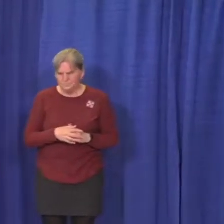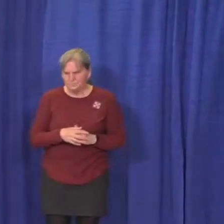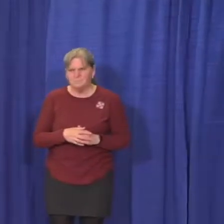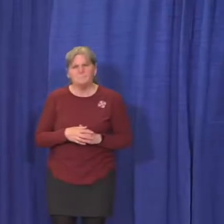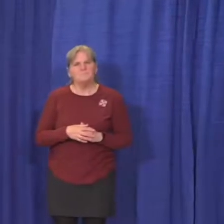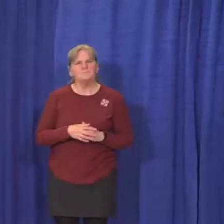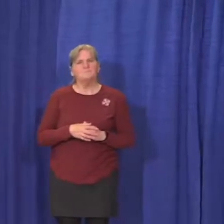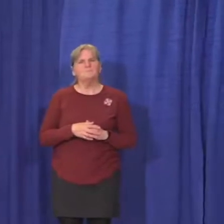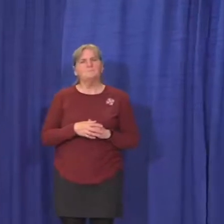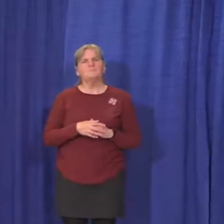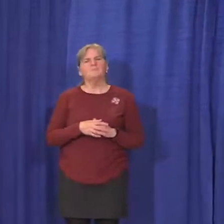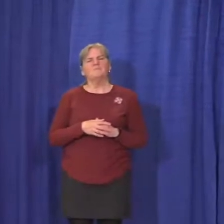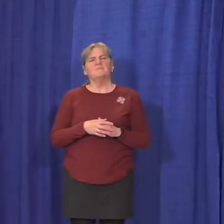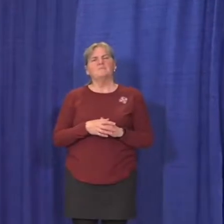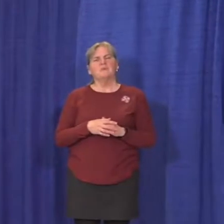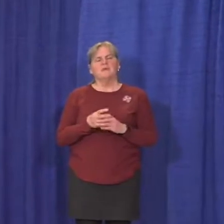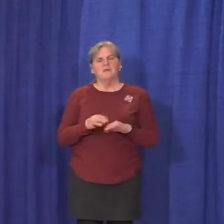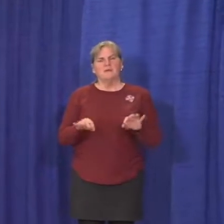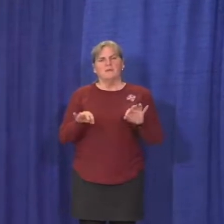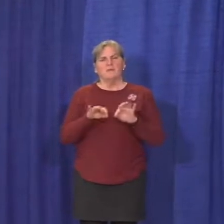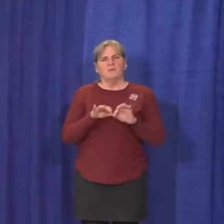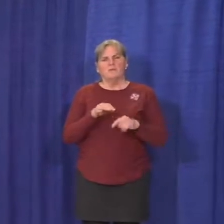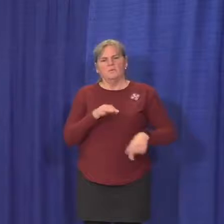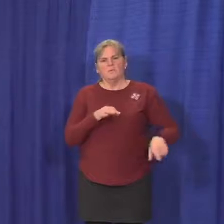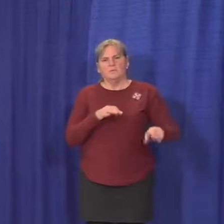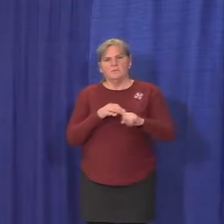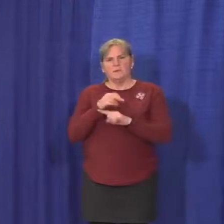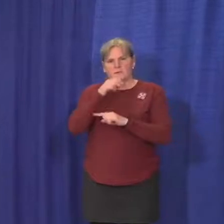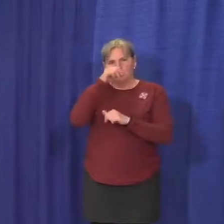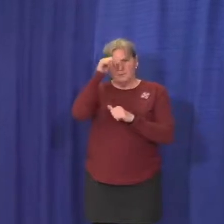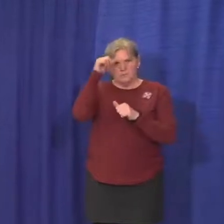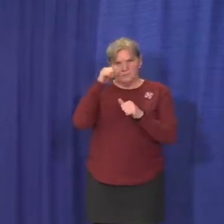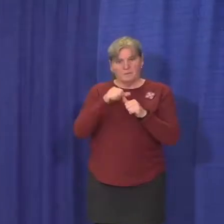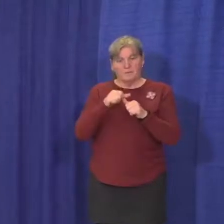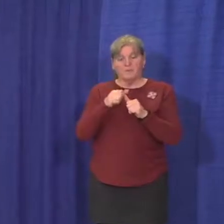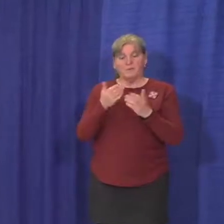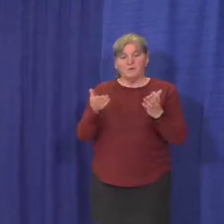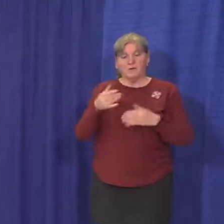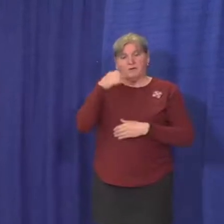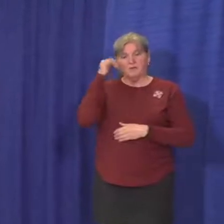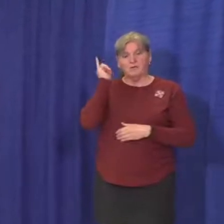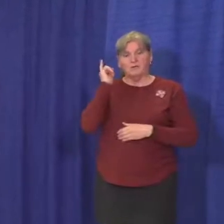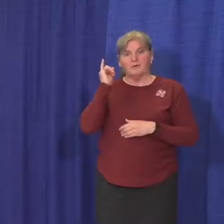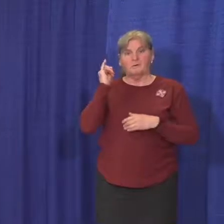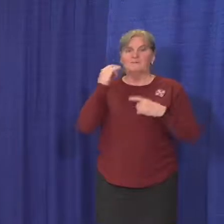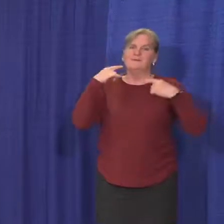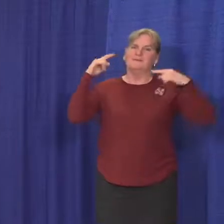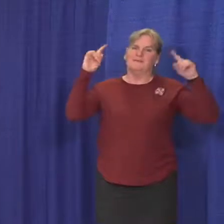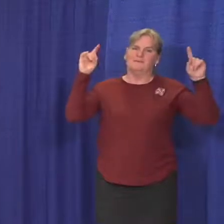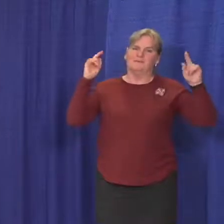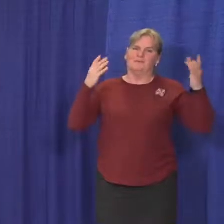I want to add, it's important for us to remember we have been